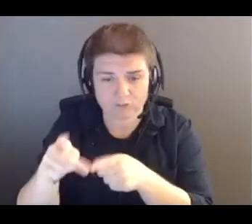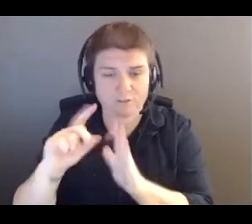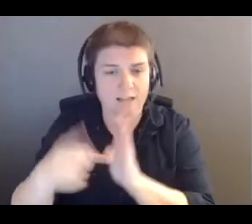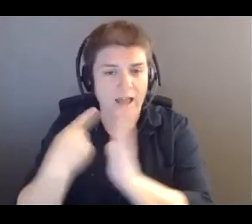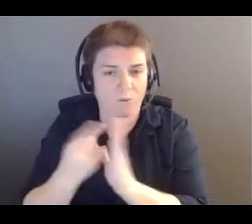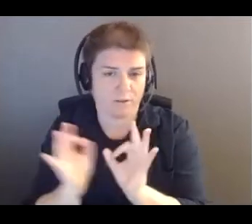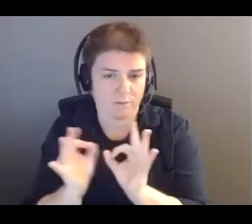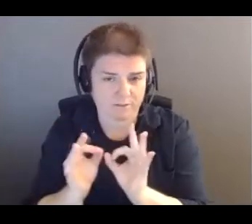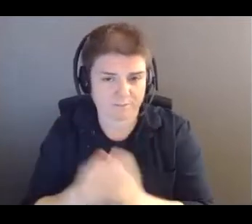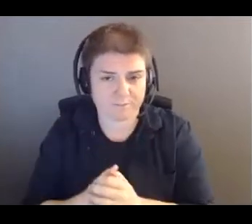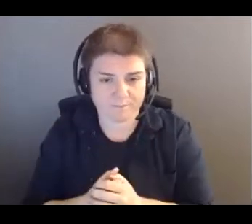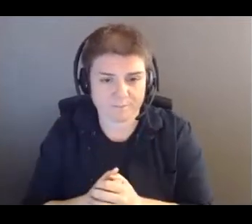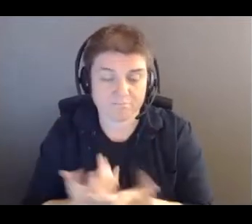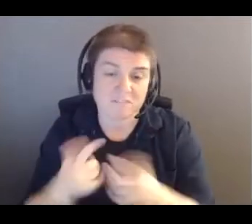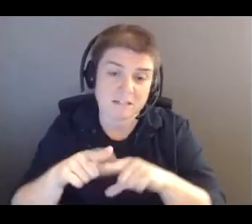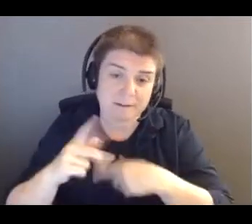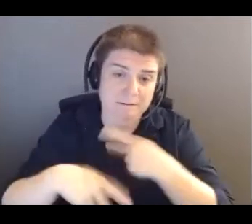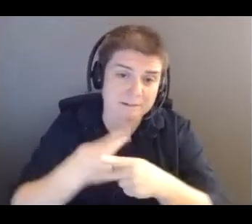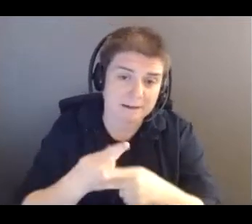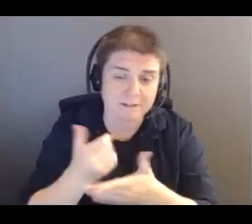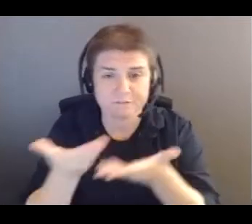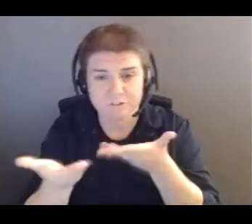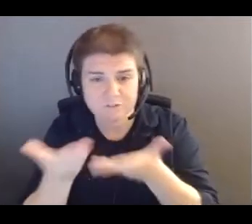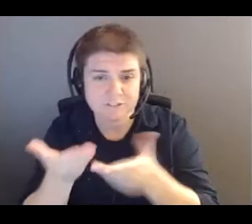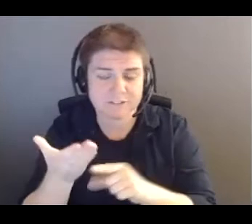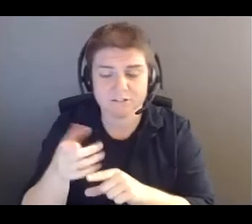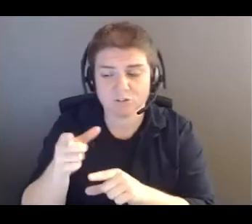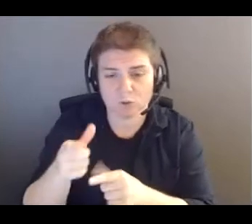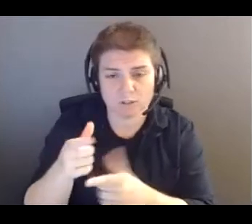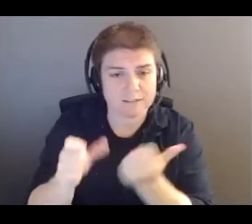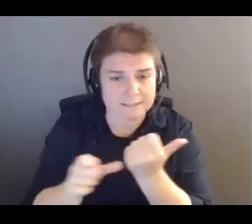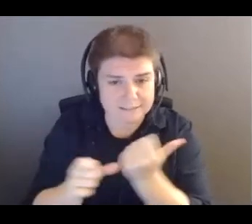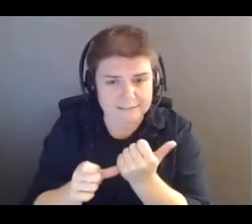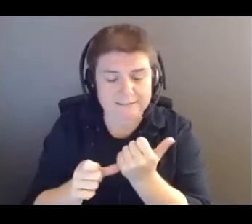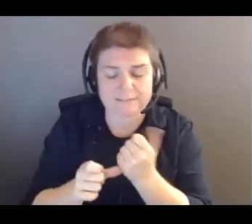Depending on the type of service or assistance you are requesting, Calgary Arts Development